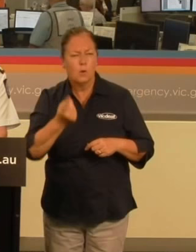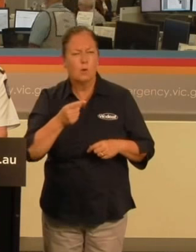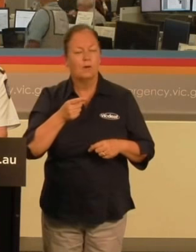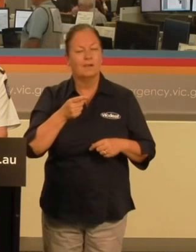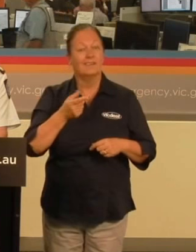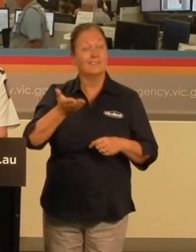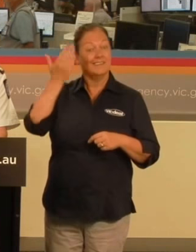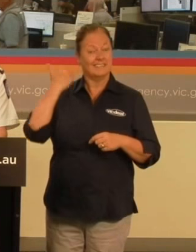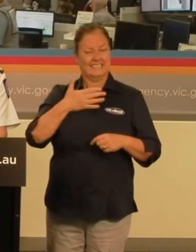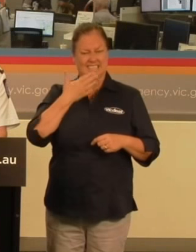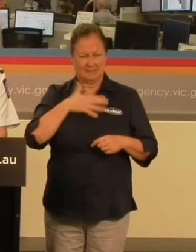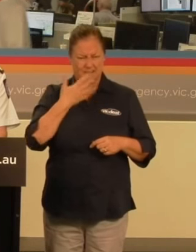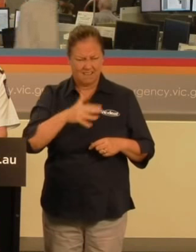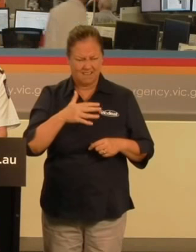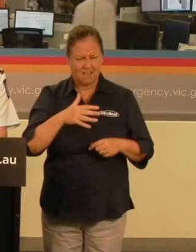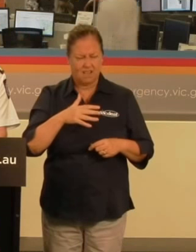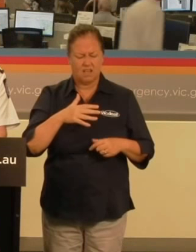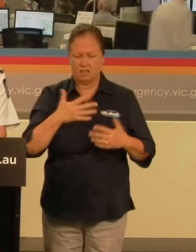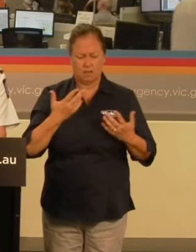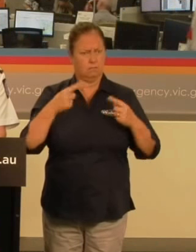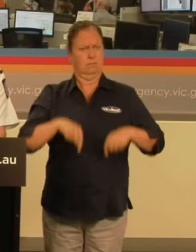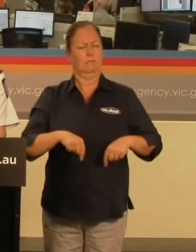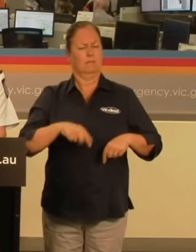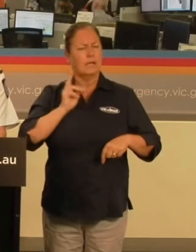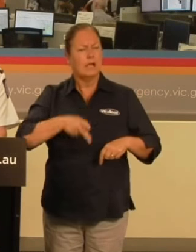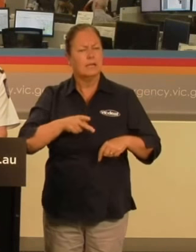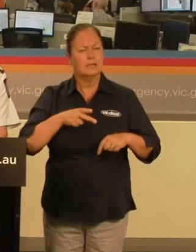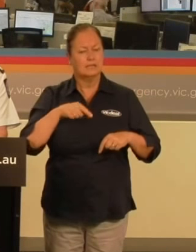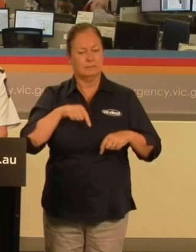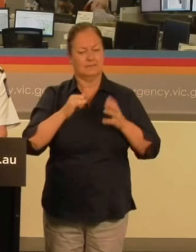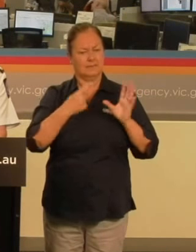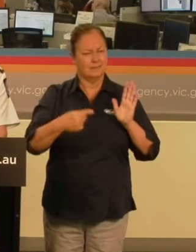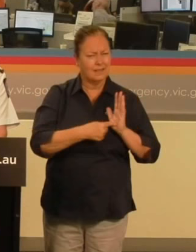Victoria that day and with very strong winds and the challenging part of the